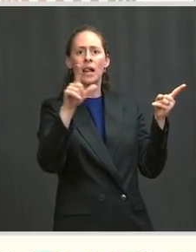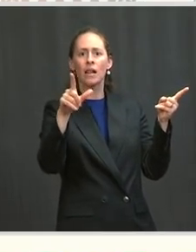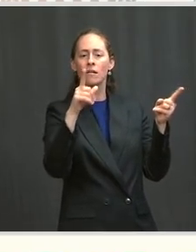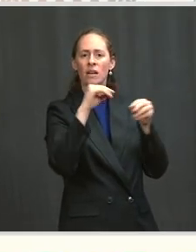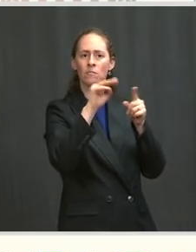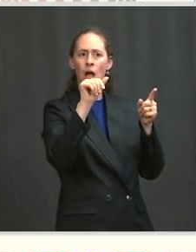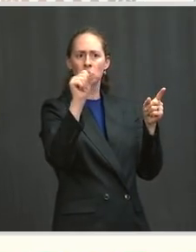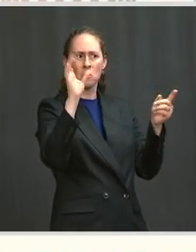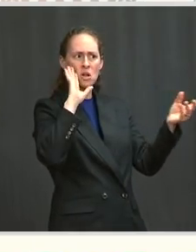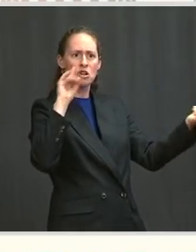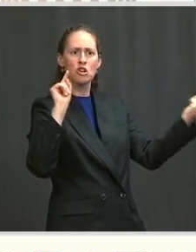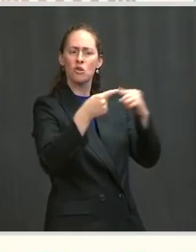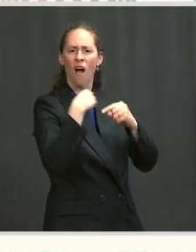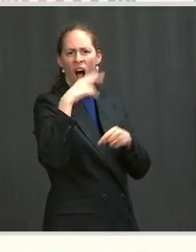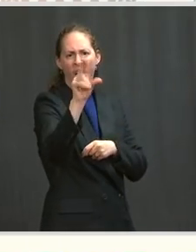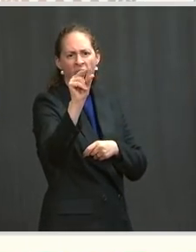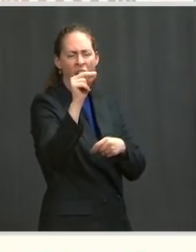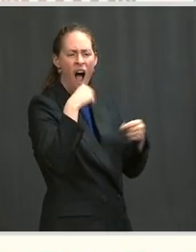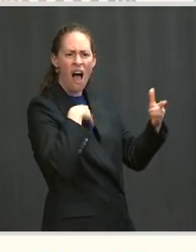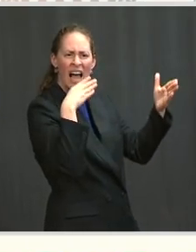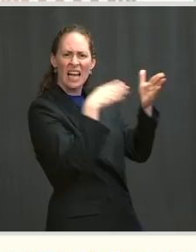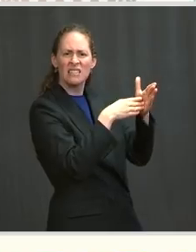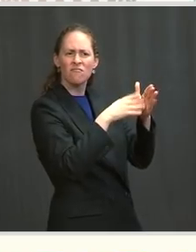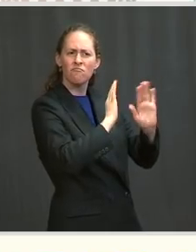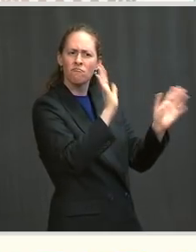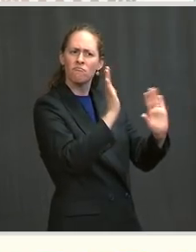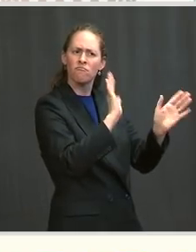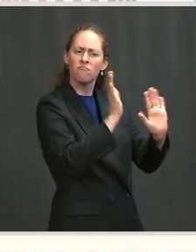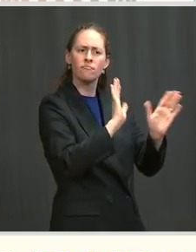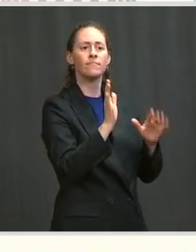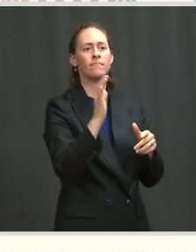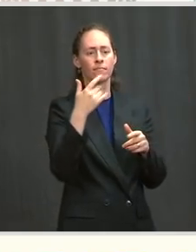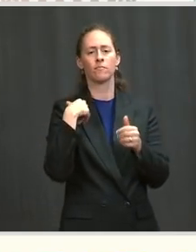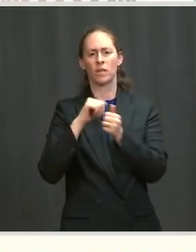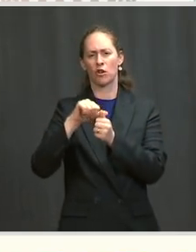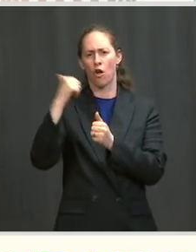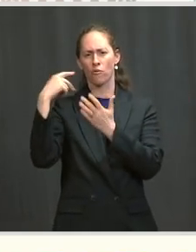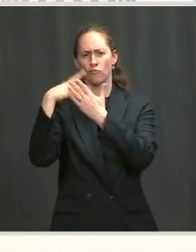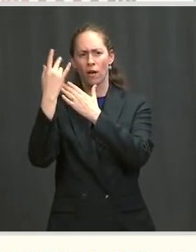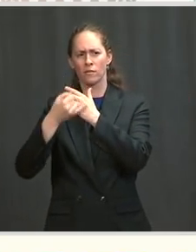I also am a leader with the Gender Cool Project, a nationwide movement that lifts up the positive stories